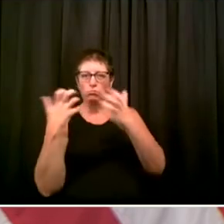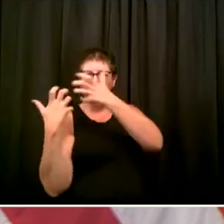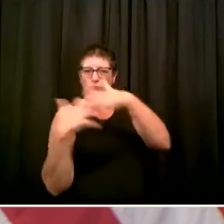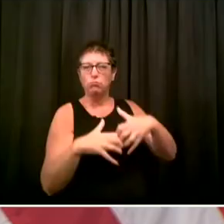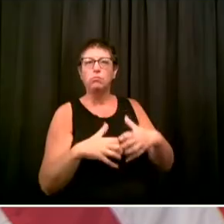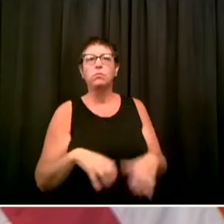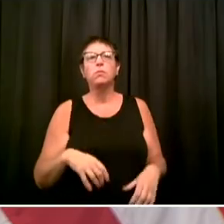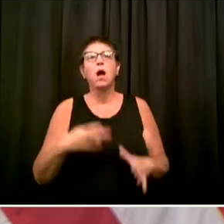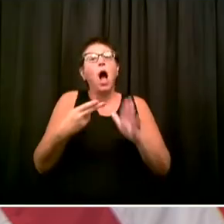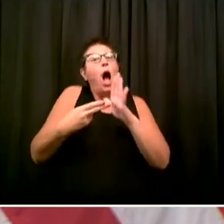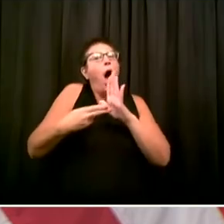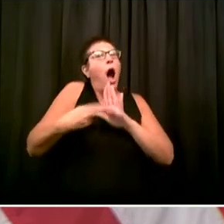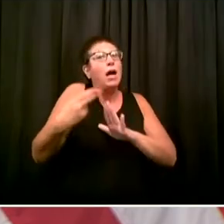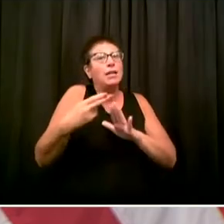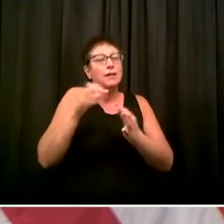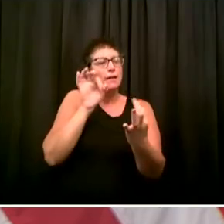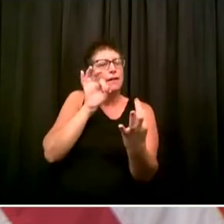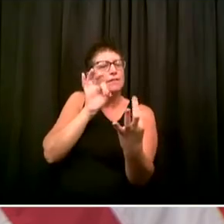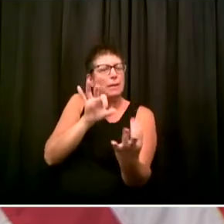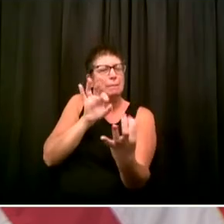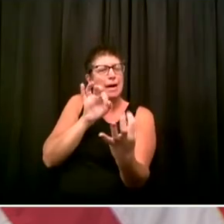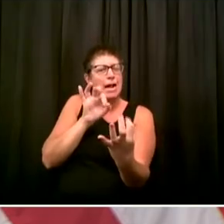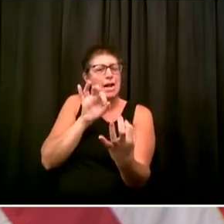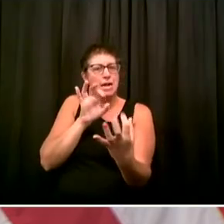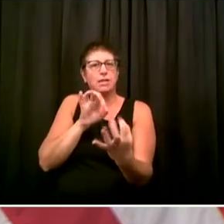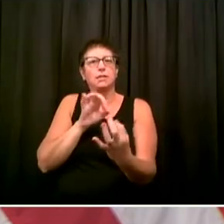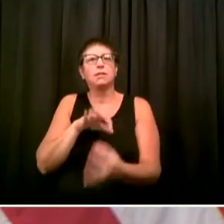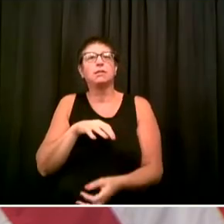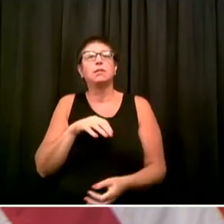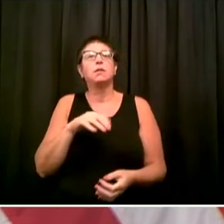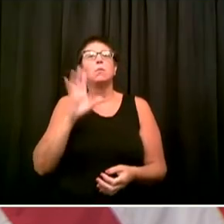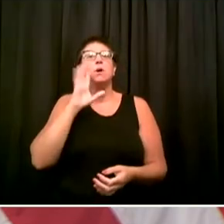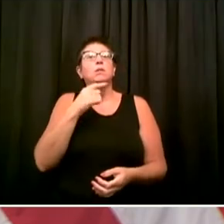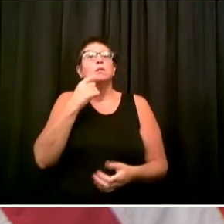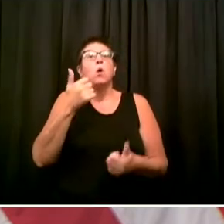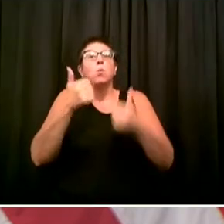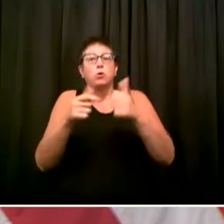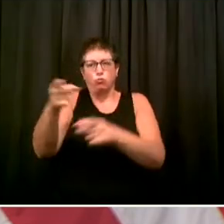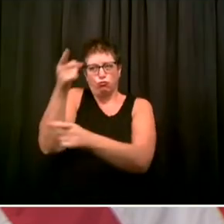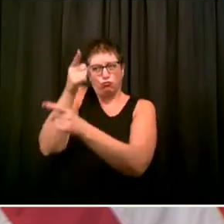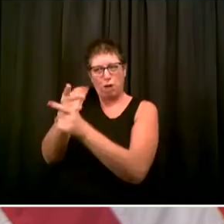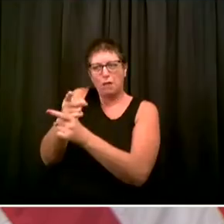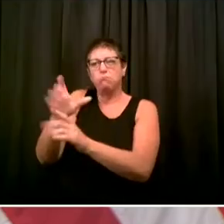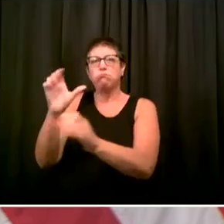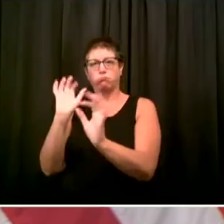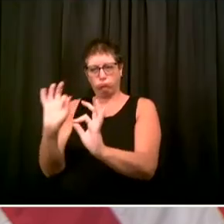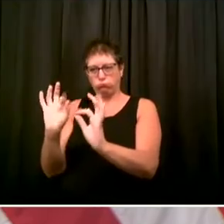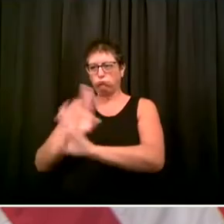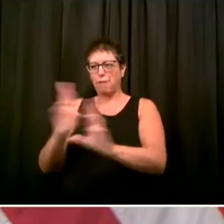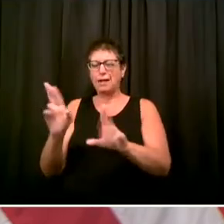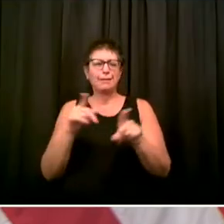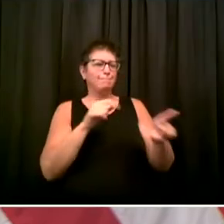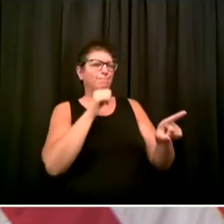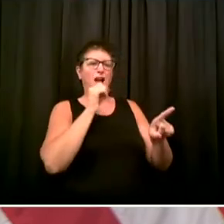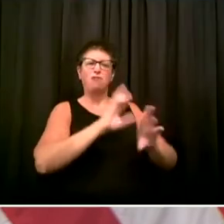US THERE ON HIS, PROFESSIOL NA OPINION AND REPORT